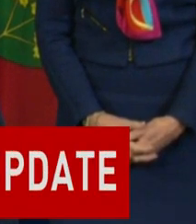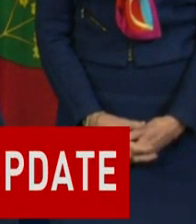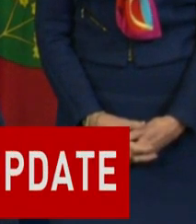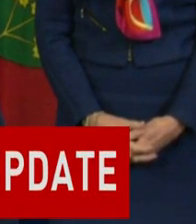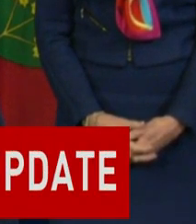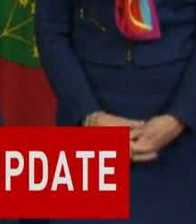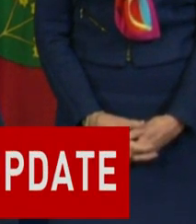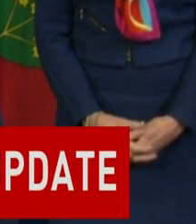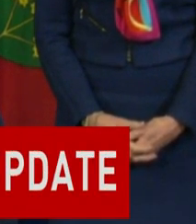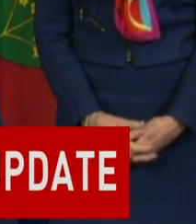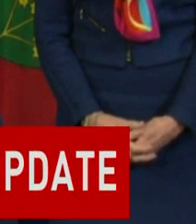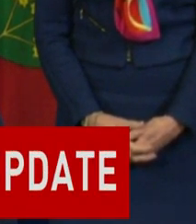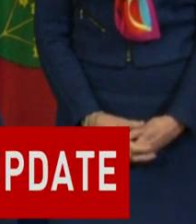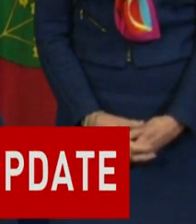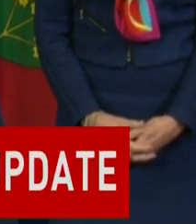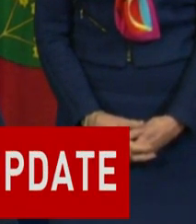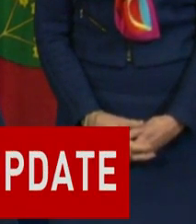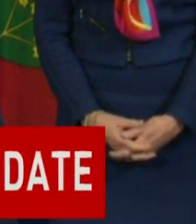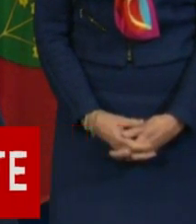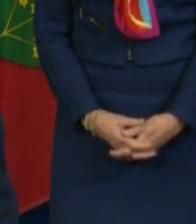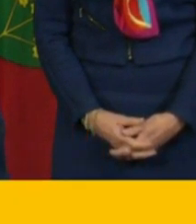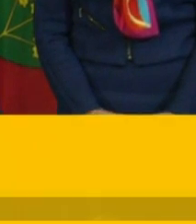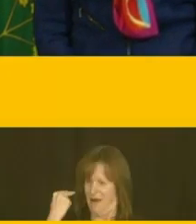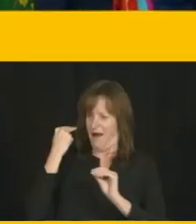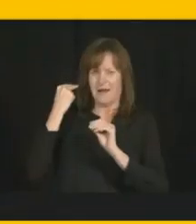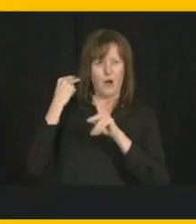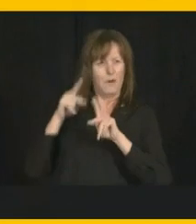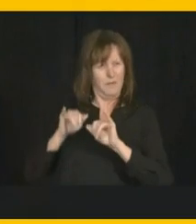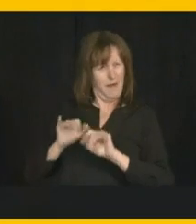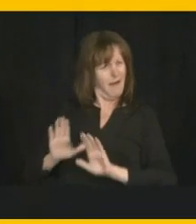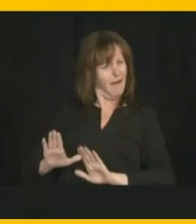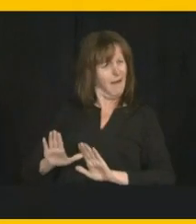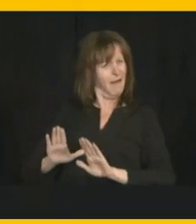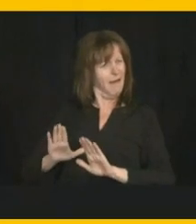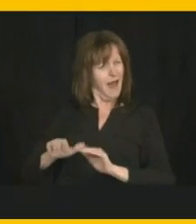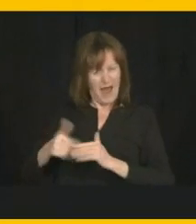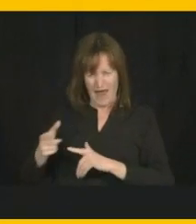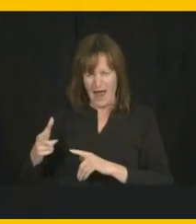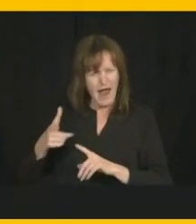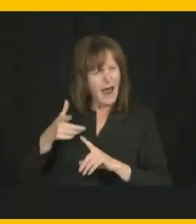WE OWE IT TO THEM, TO LEAVE